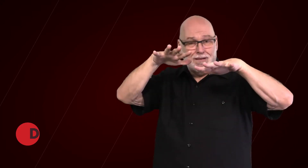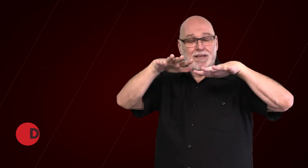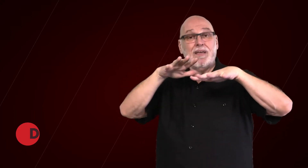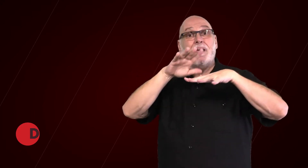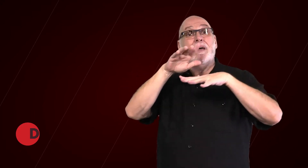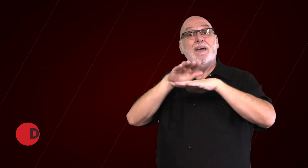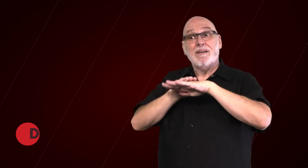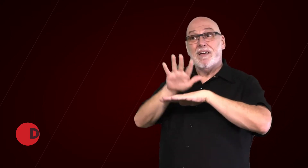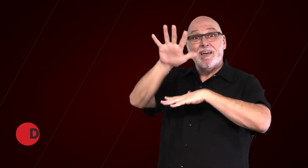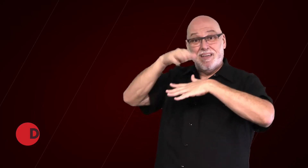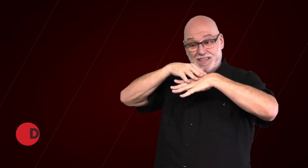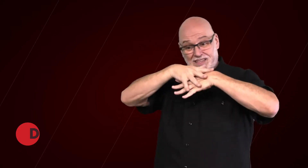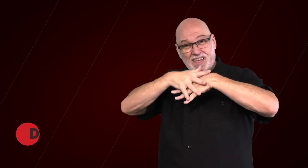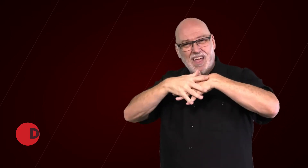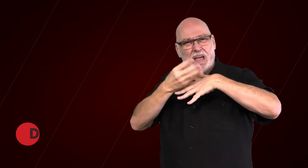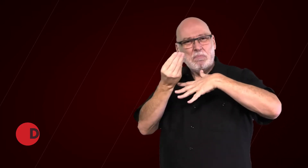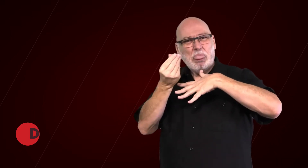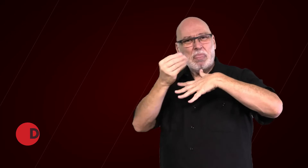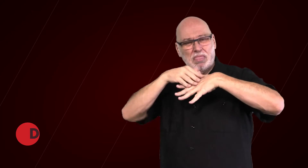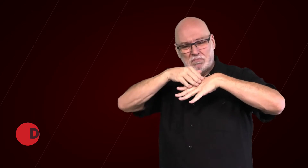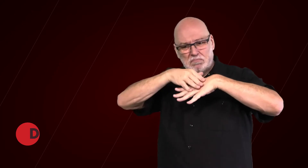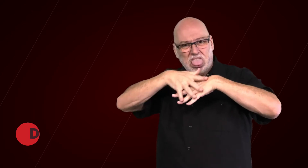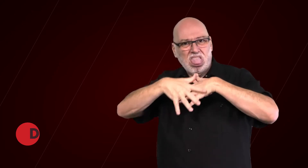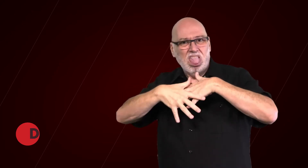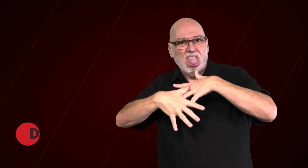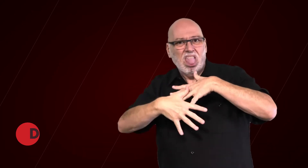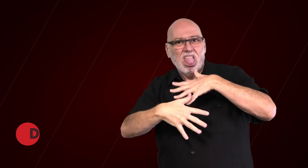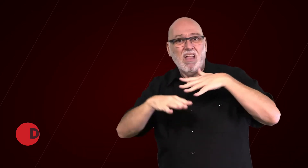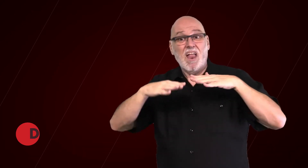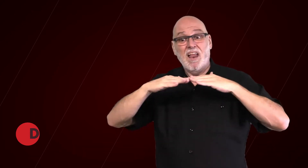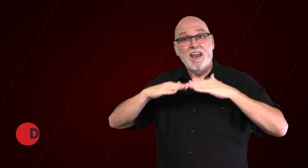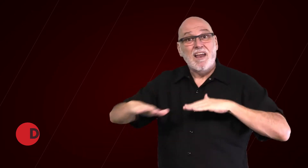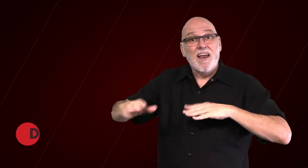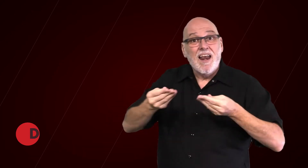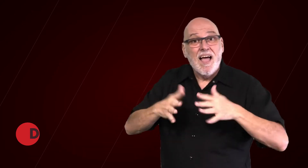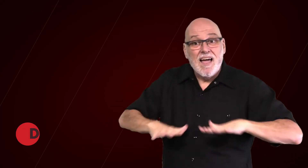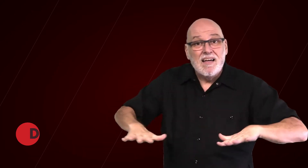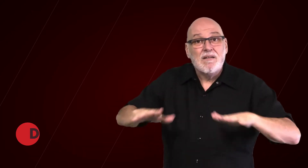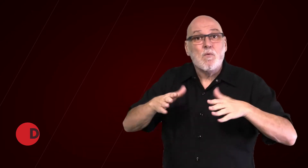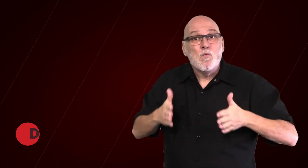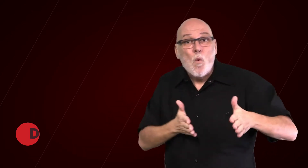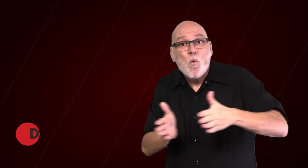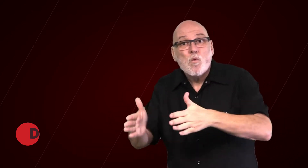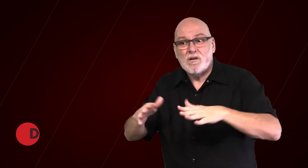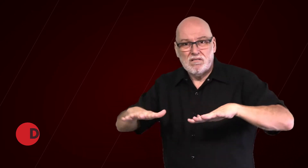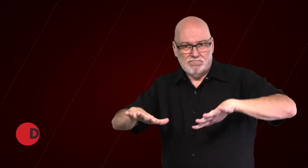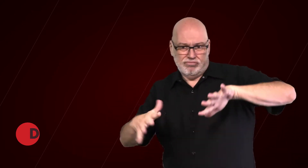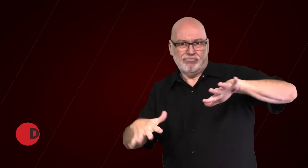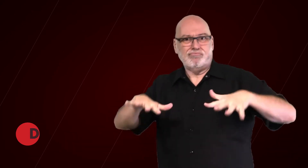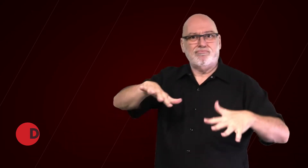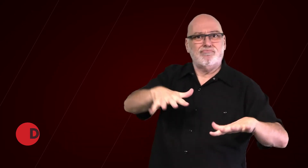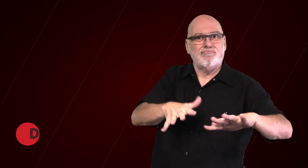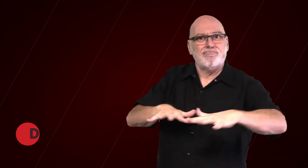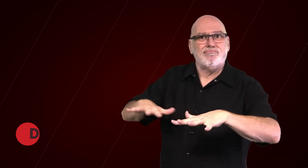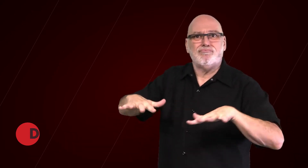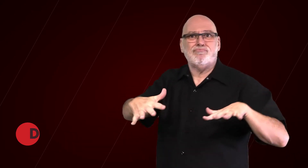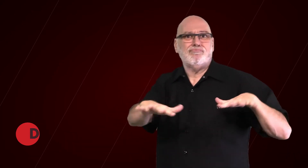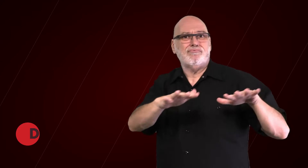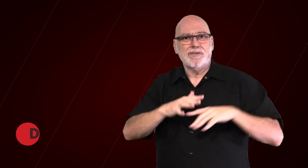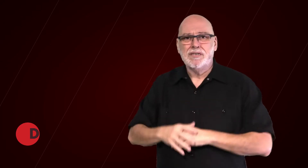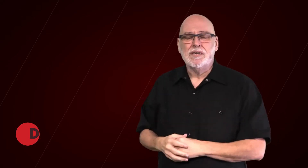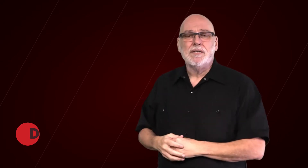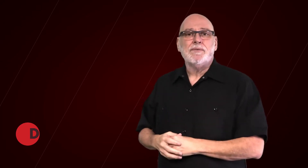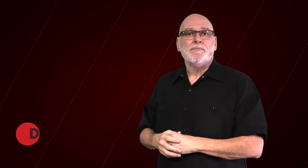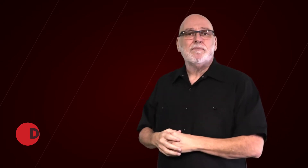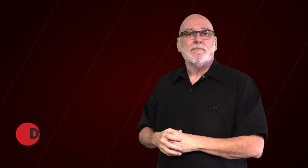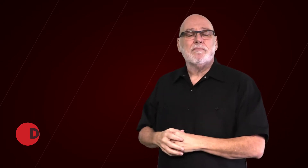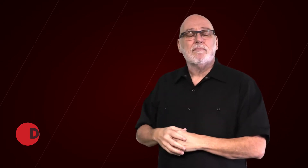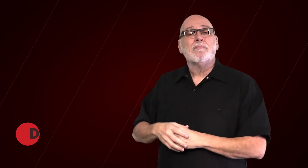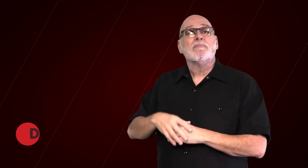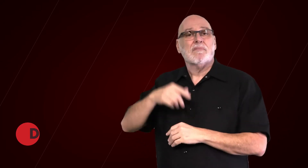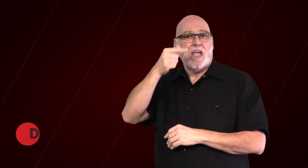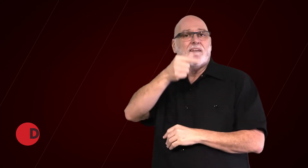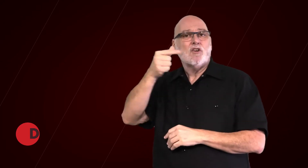and movement mudslides, and landslides.